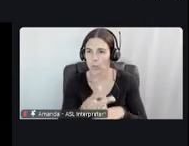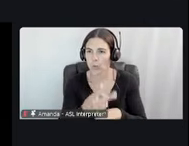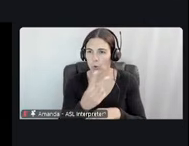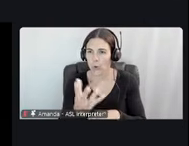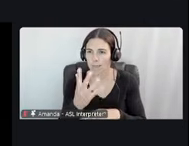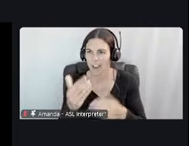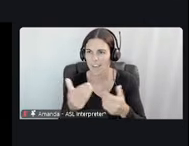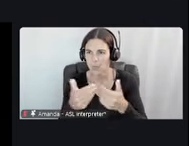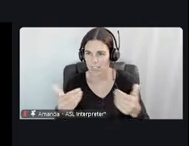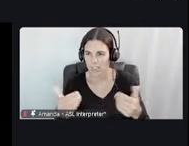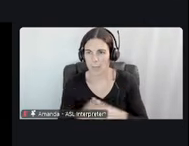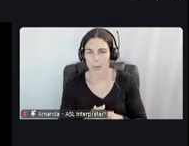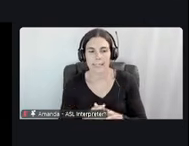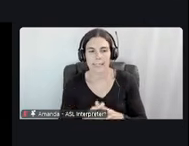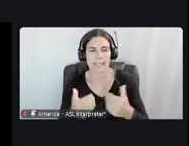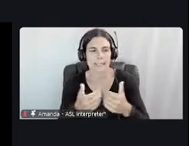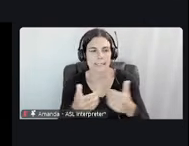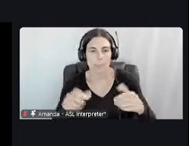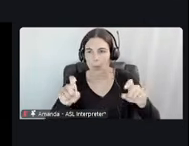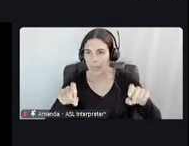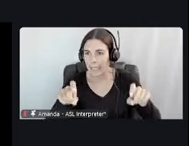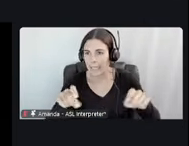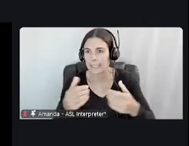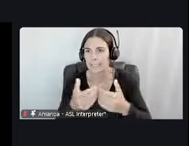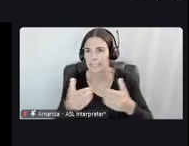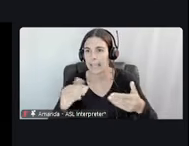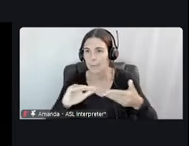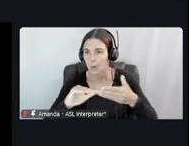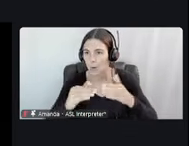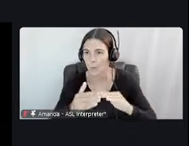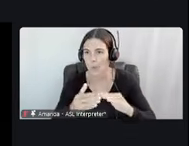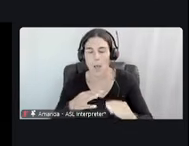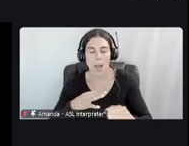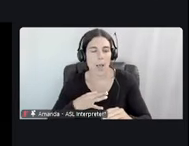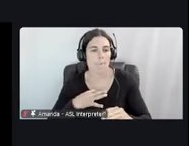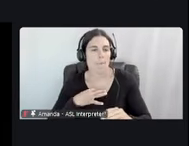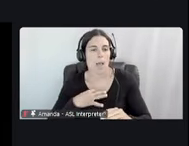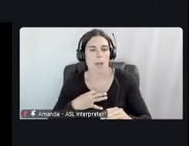separate communities, separate needs. Uh and apply for the one that you are interested in. So this is